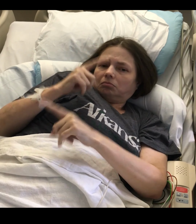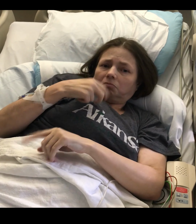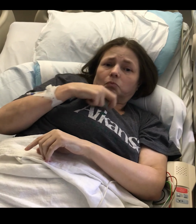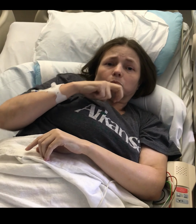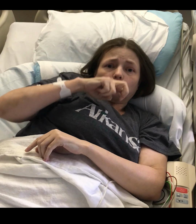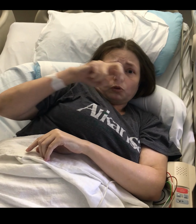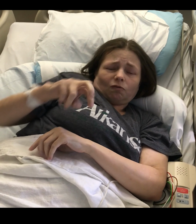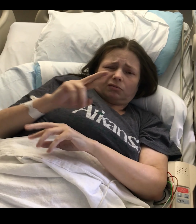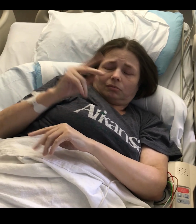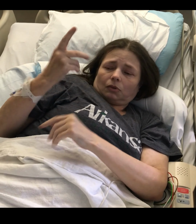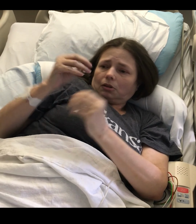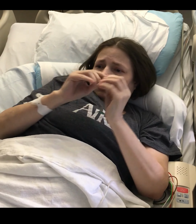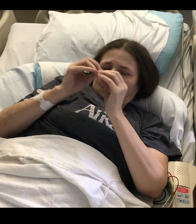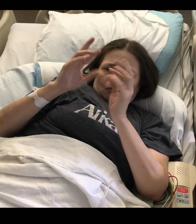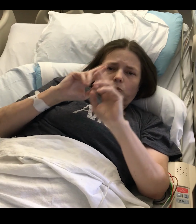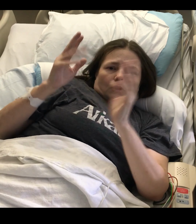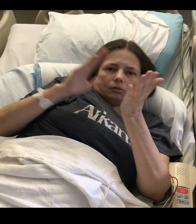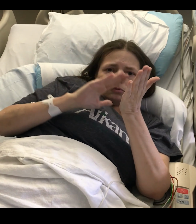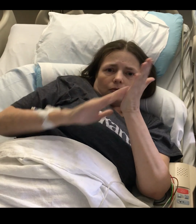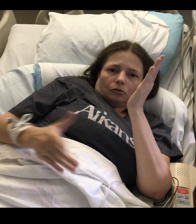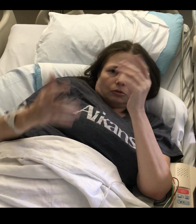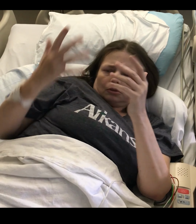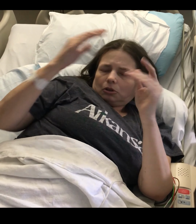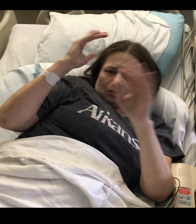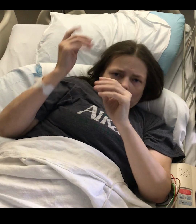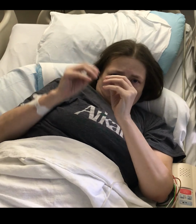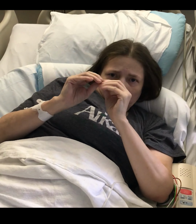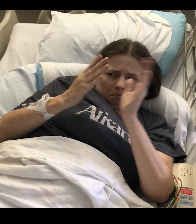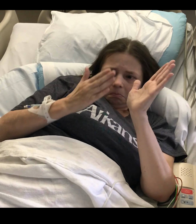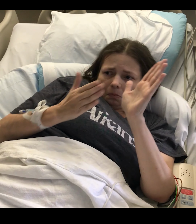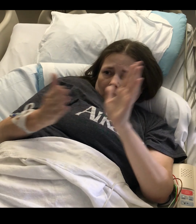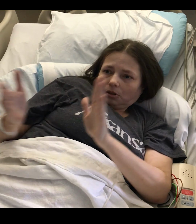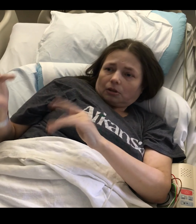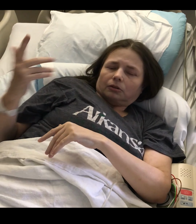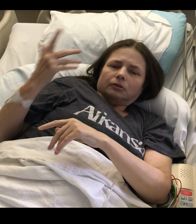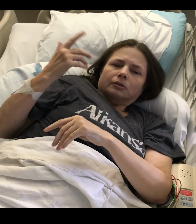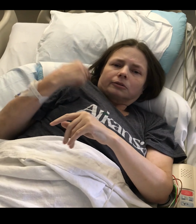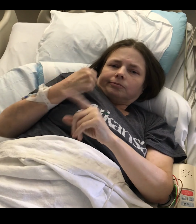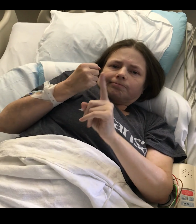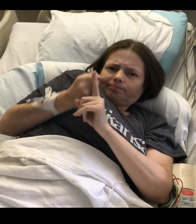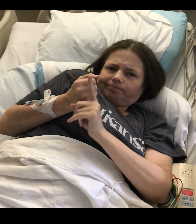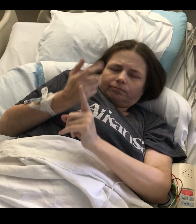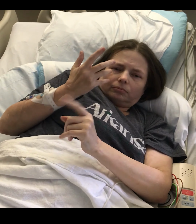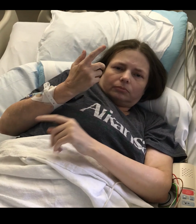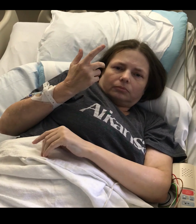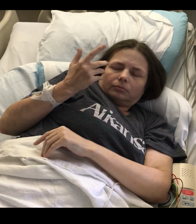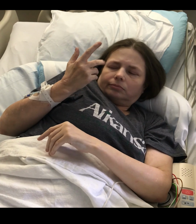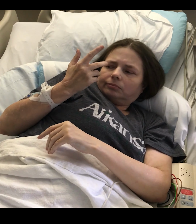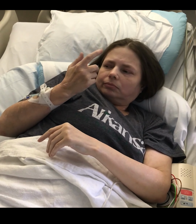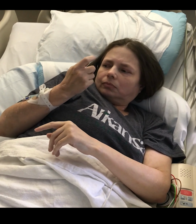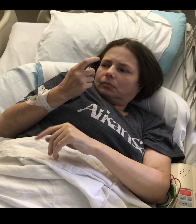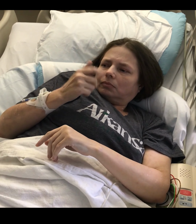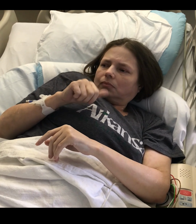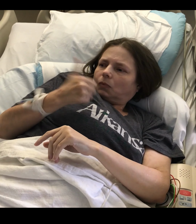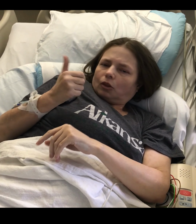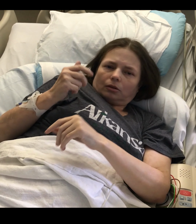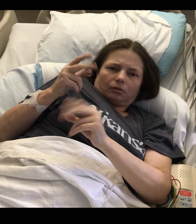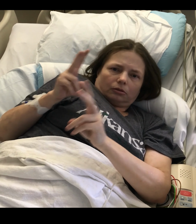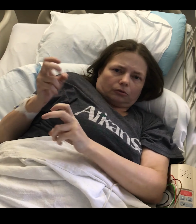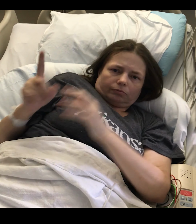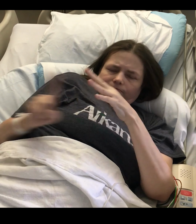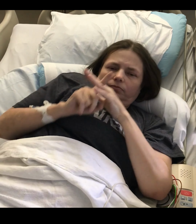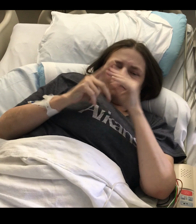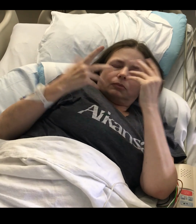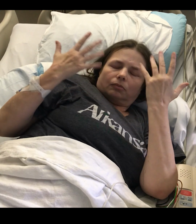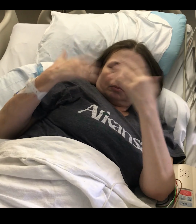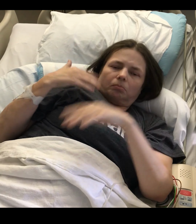In the meantime, I finally got moved and had begun discharge plans when another medical crisis occurred